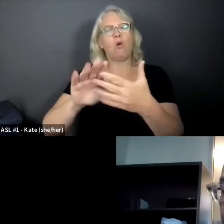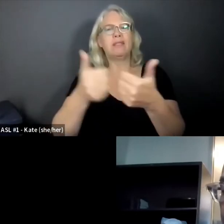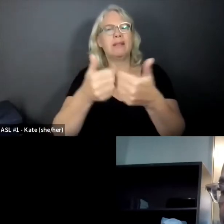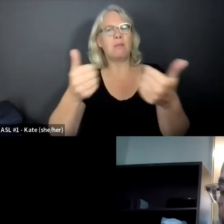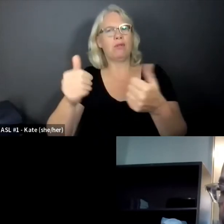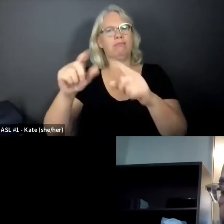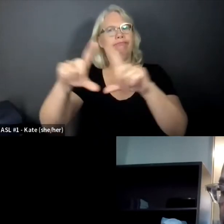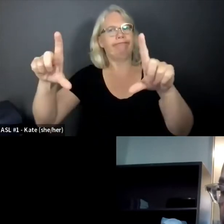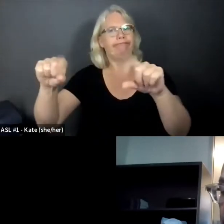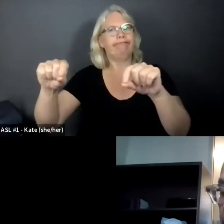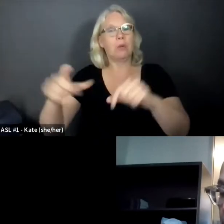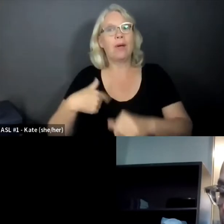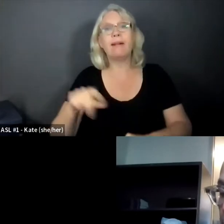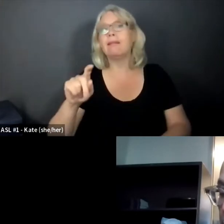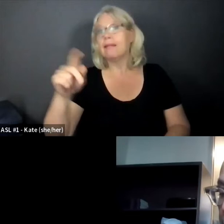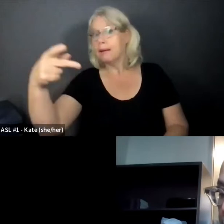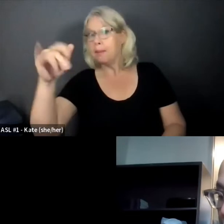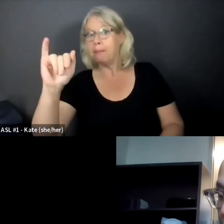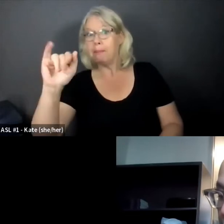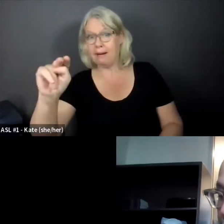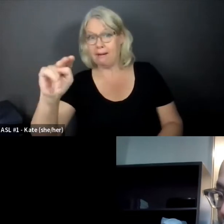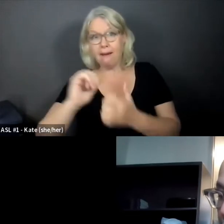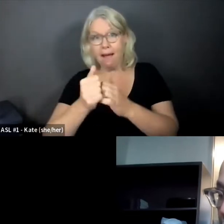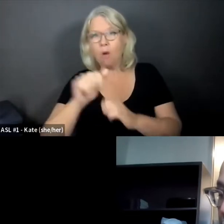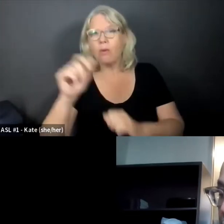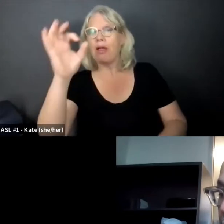YOU CAN KEEP THIS WINDOW VIEW BY PINNING IT.